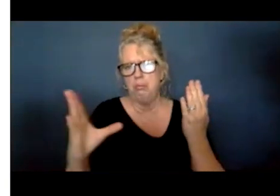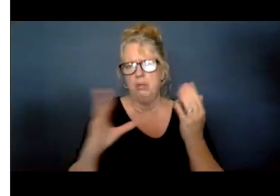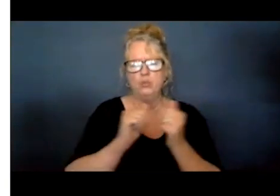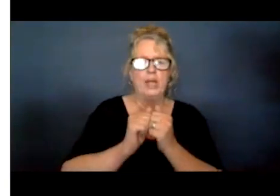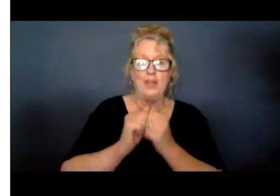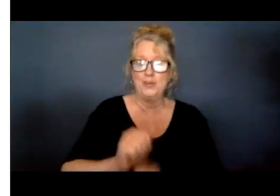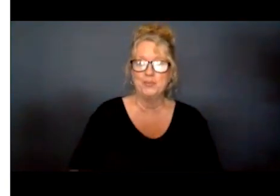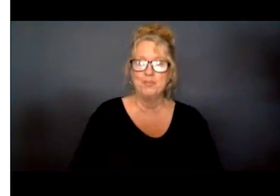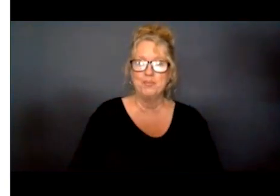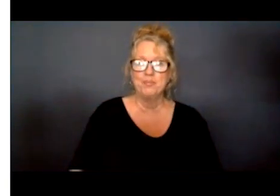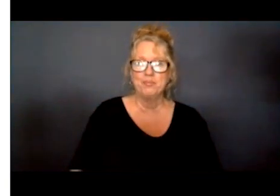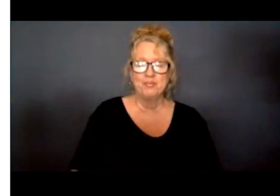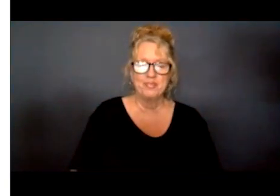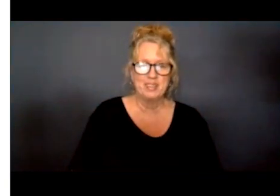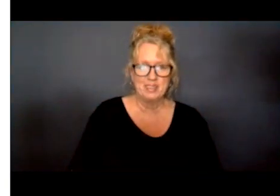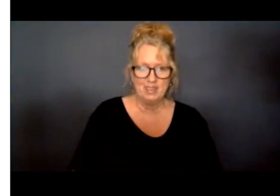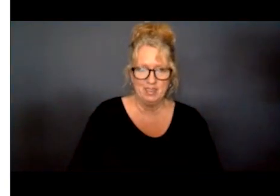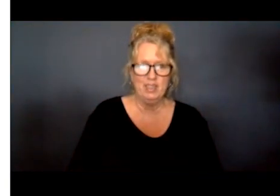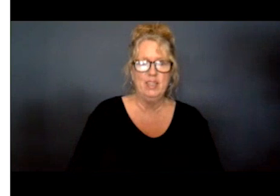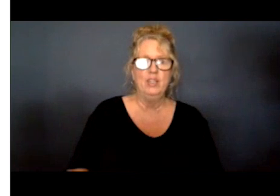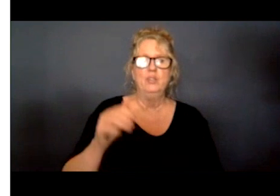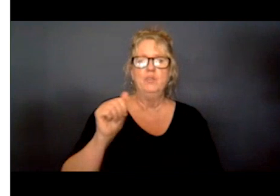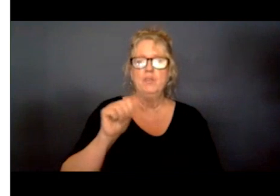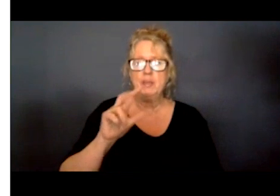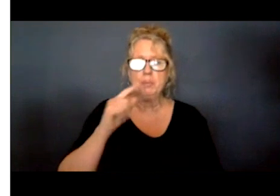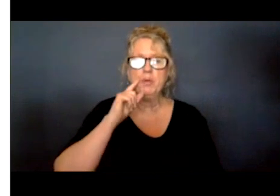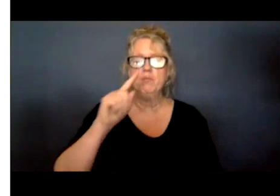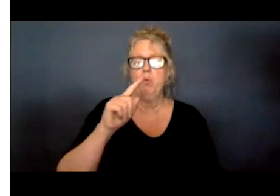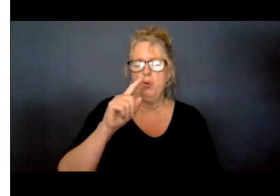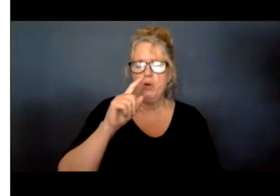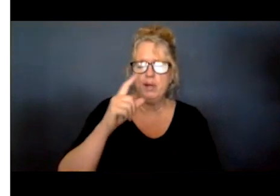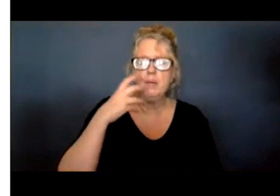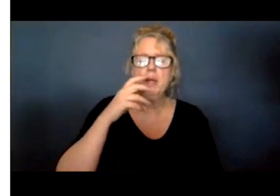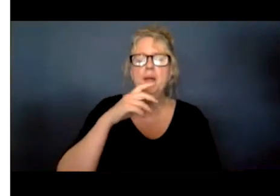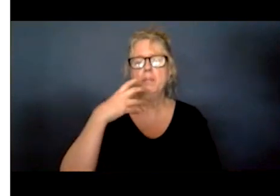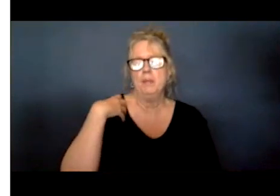Assistive technologies for employees with visual impairments include—